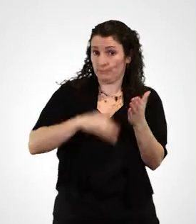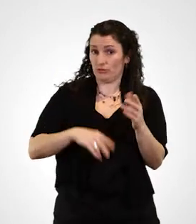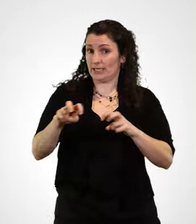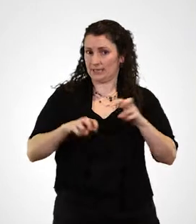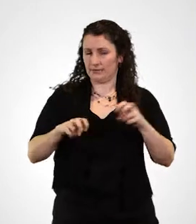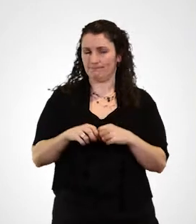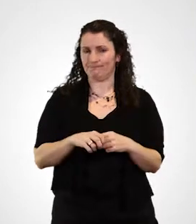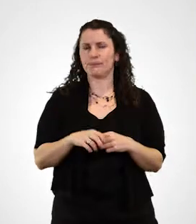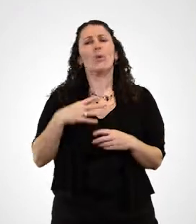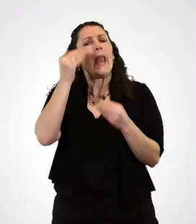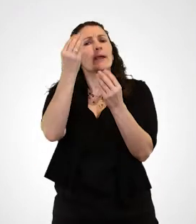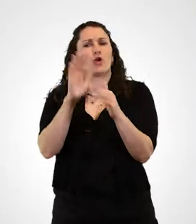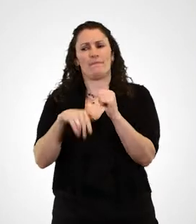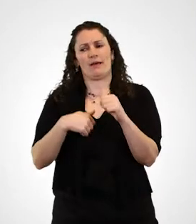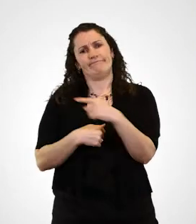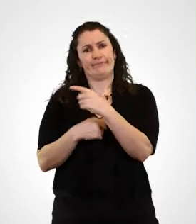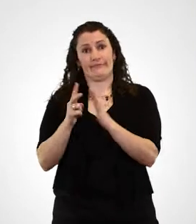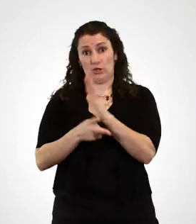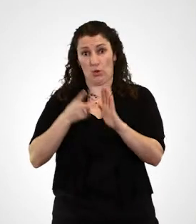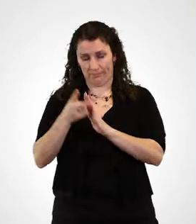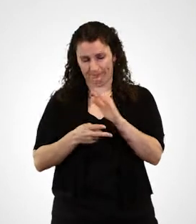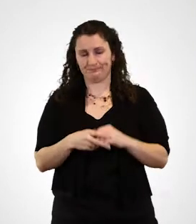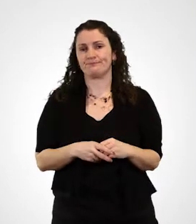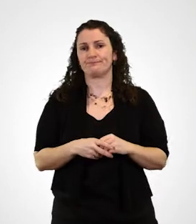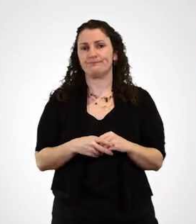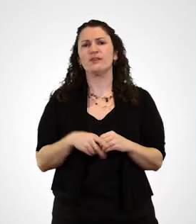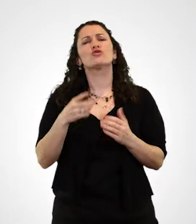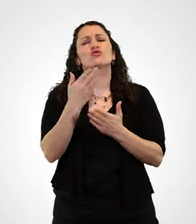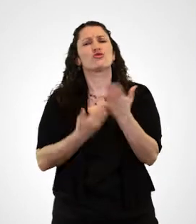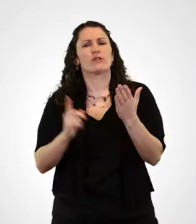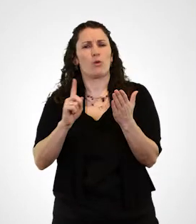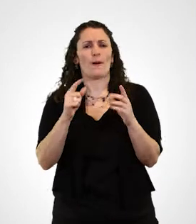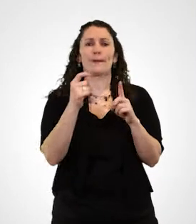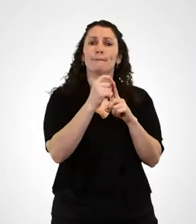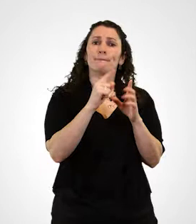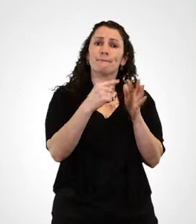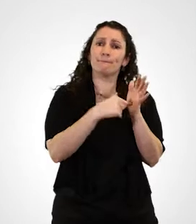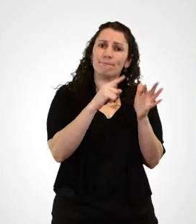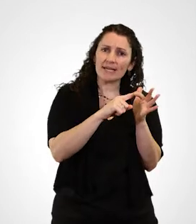And just to preface this, what's happened in the story is that Peter is outside with Kate and Sue and Miss Giggle